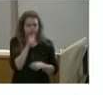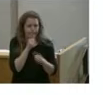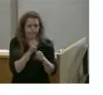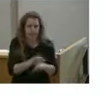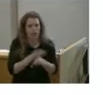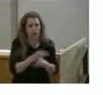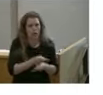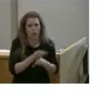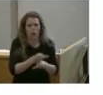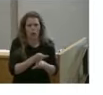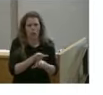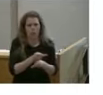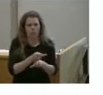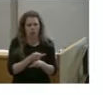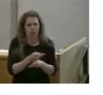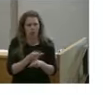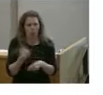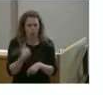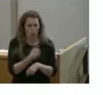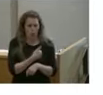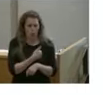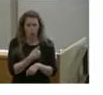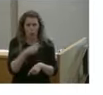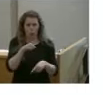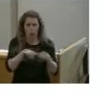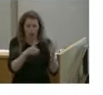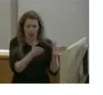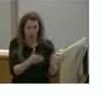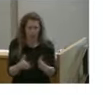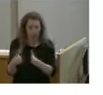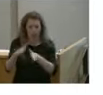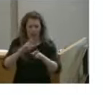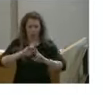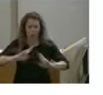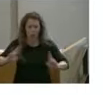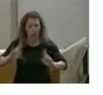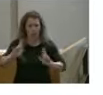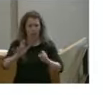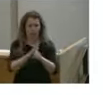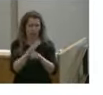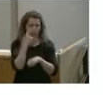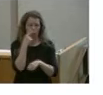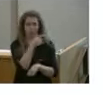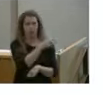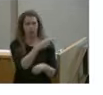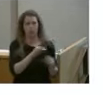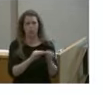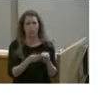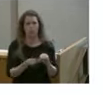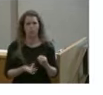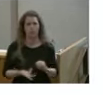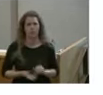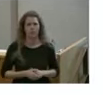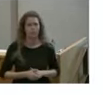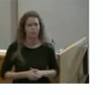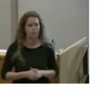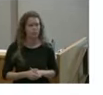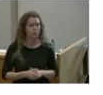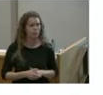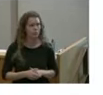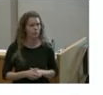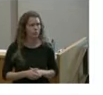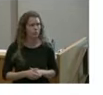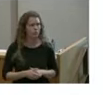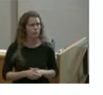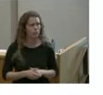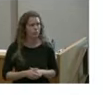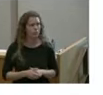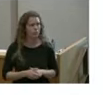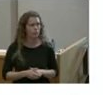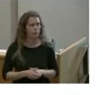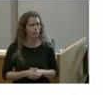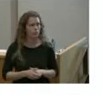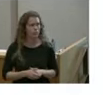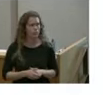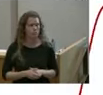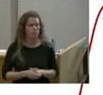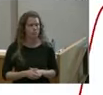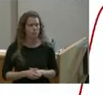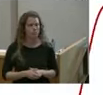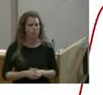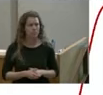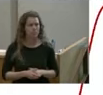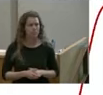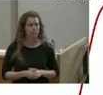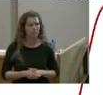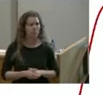surge plan capability, be able to care for. So, to put this in perspective, I